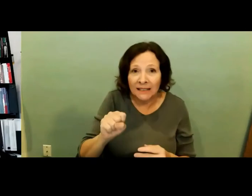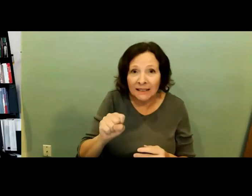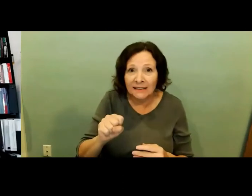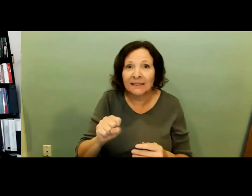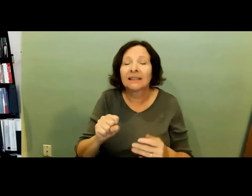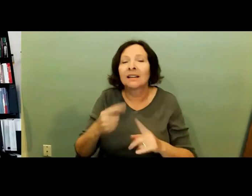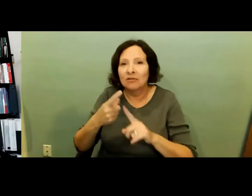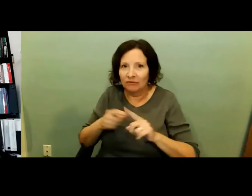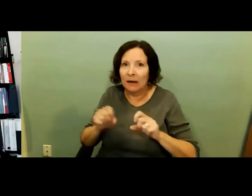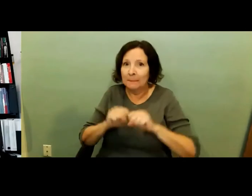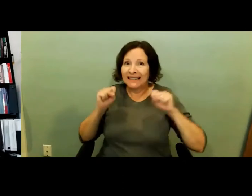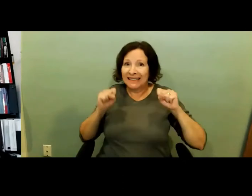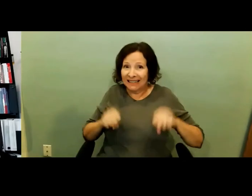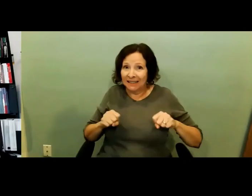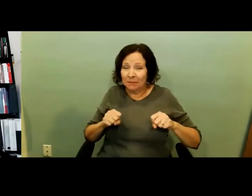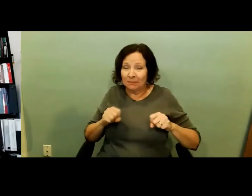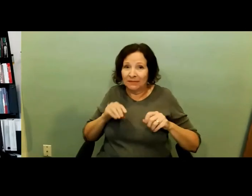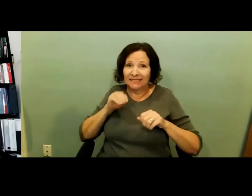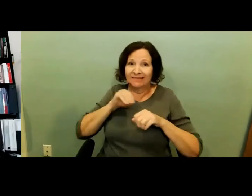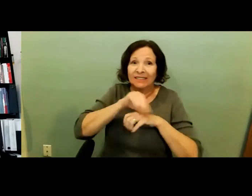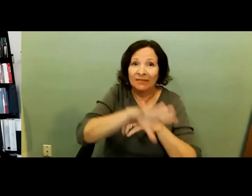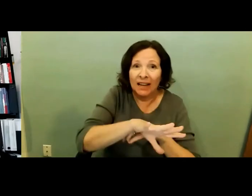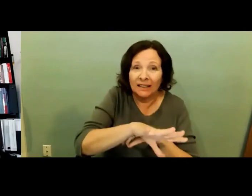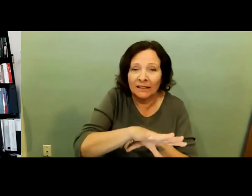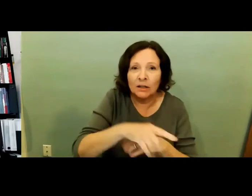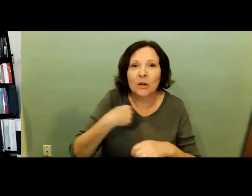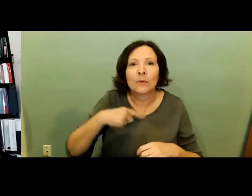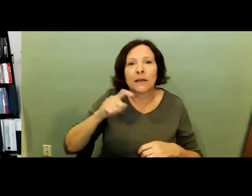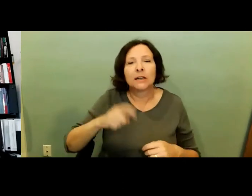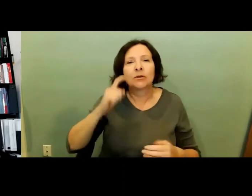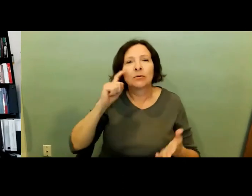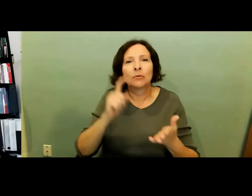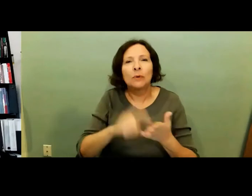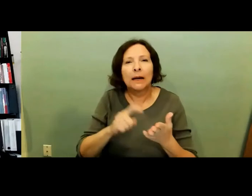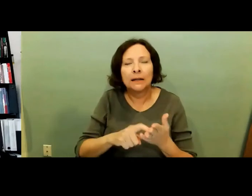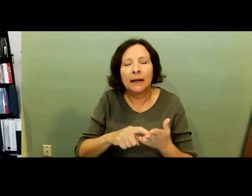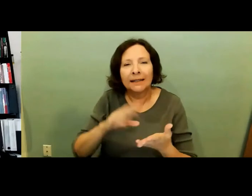unlearn these cognitive potholes we need to dismantle the institutional practices